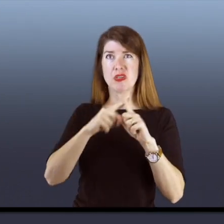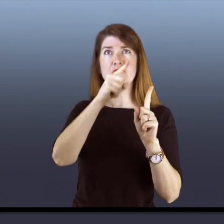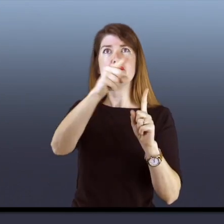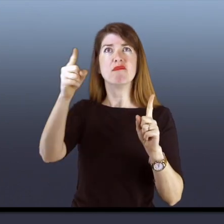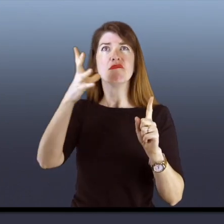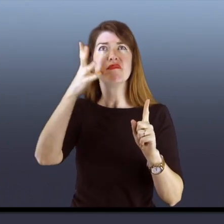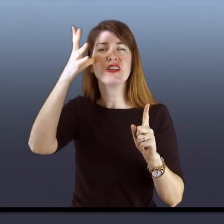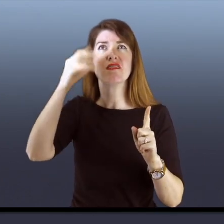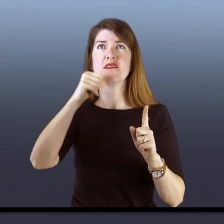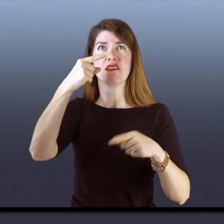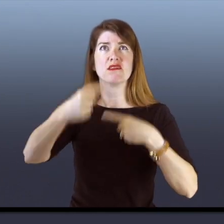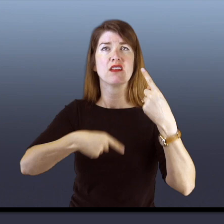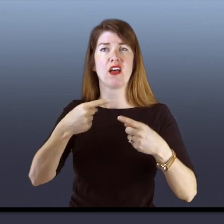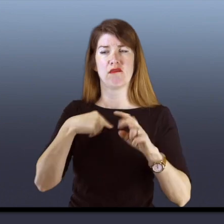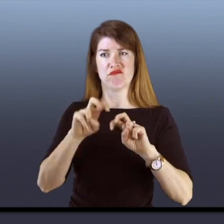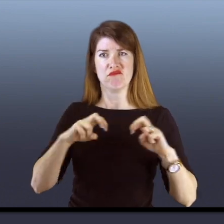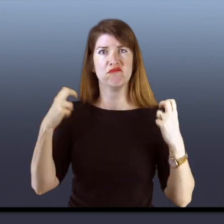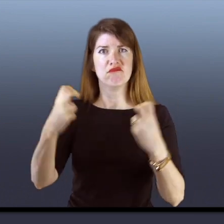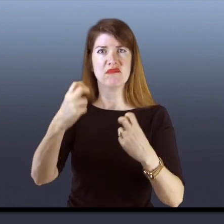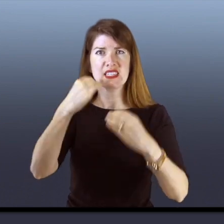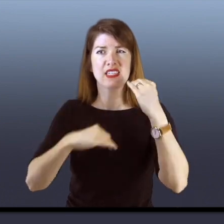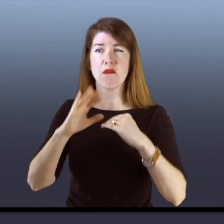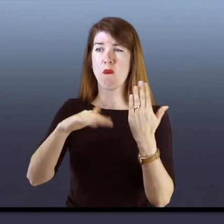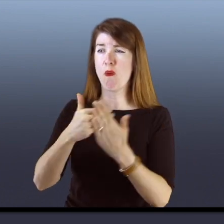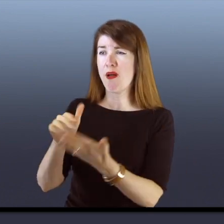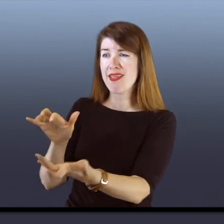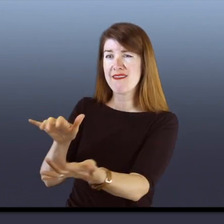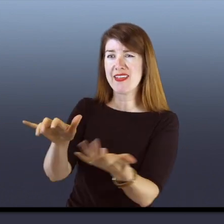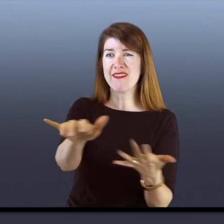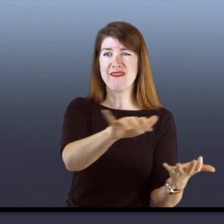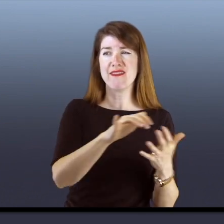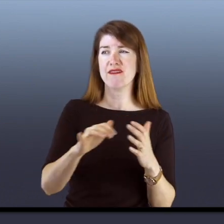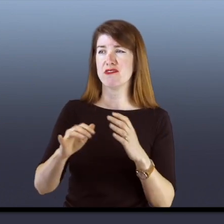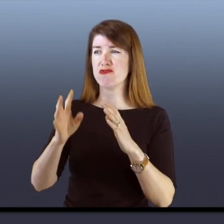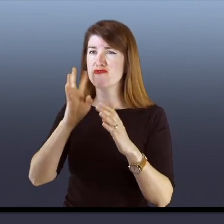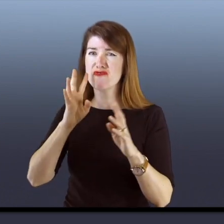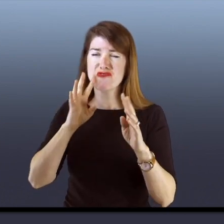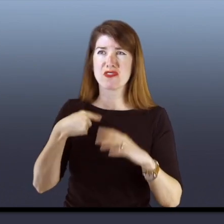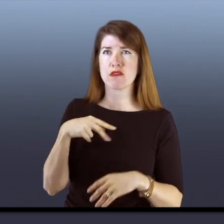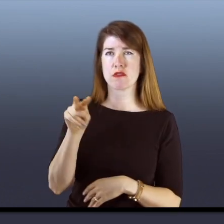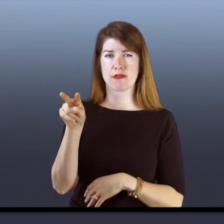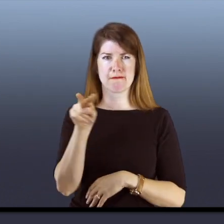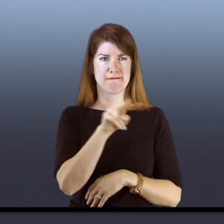and talking, you may not be included, and then you walk away, not knowing what happened,